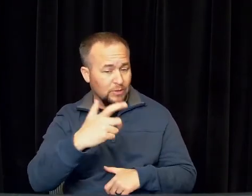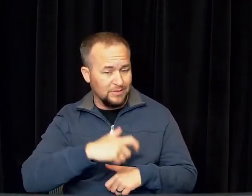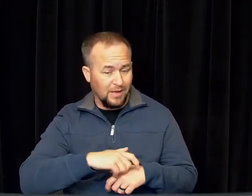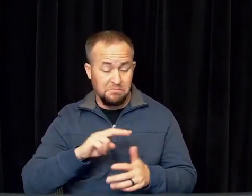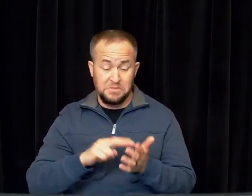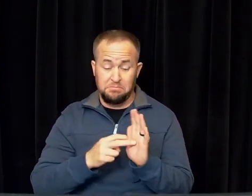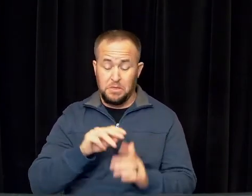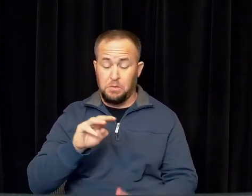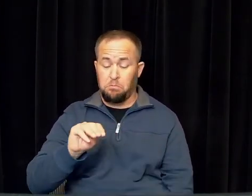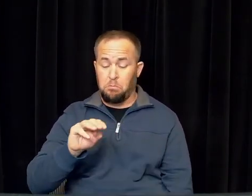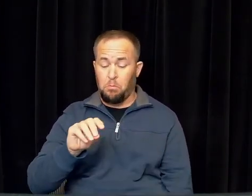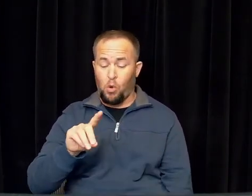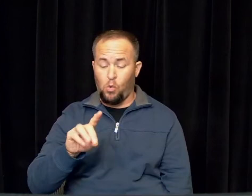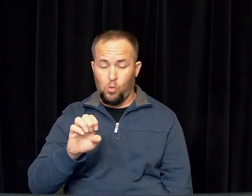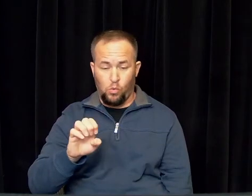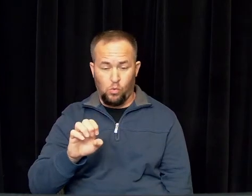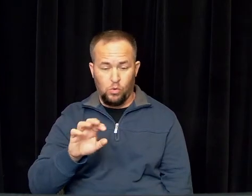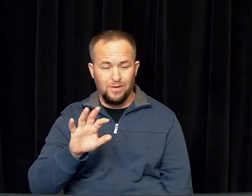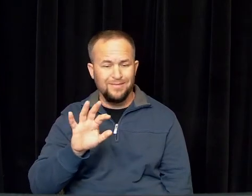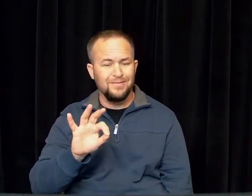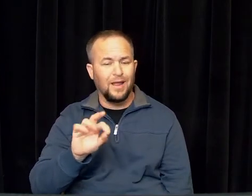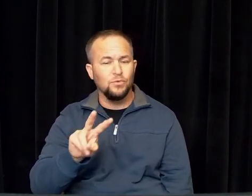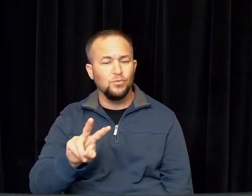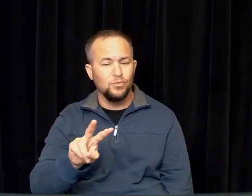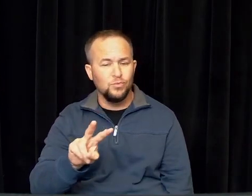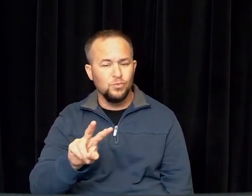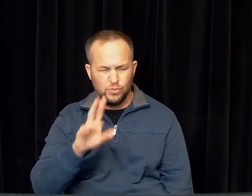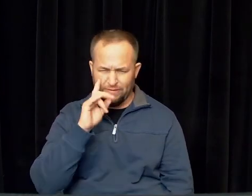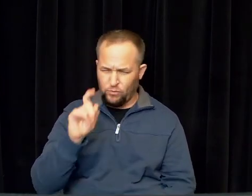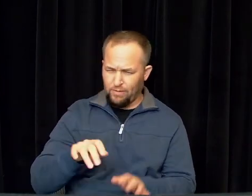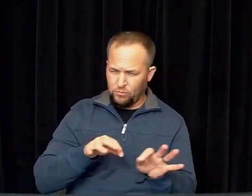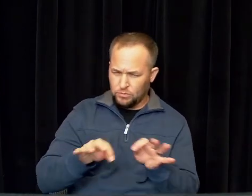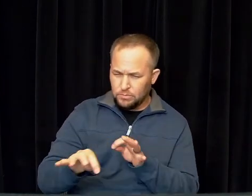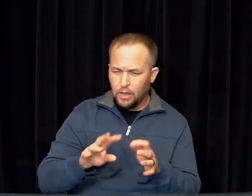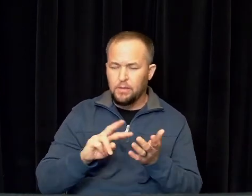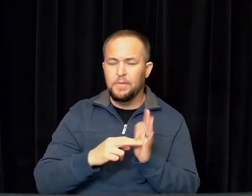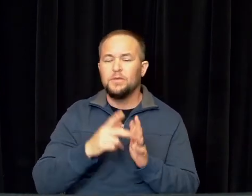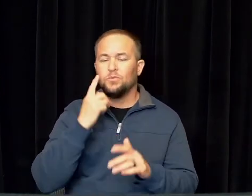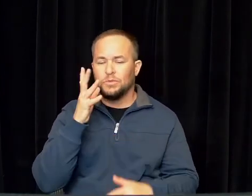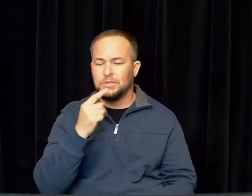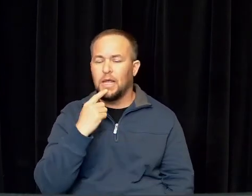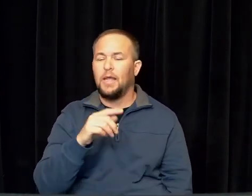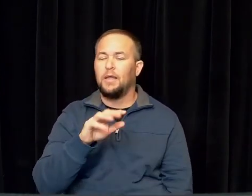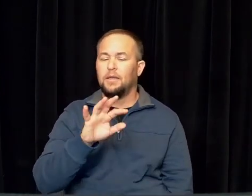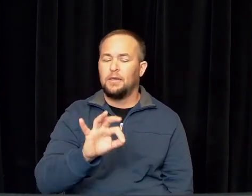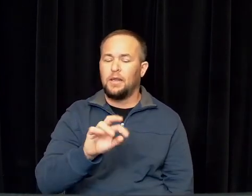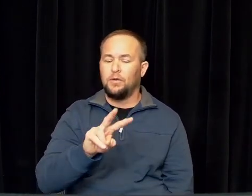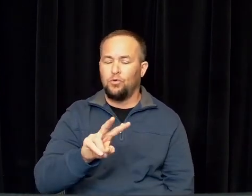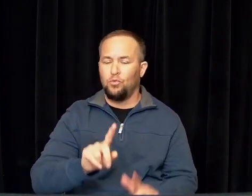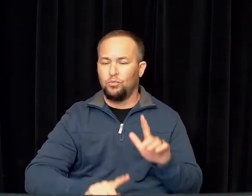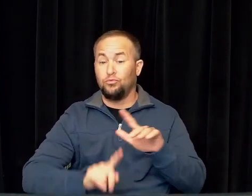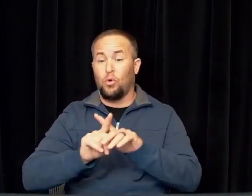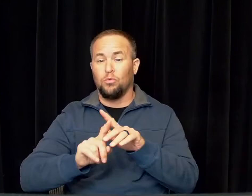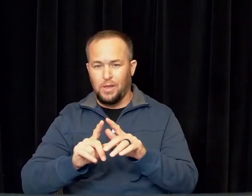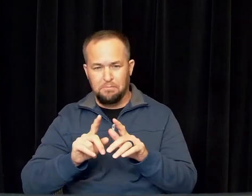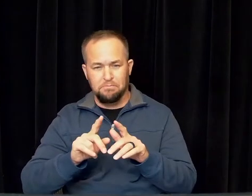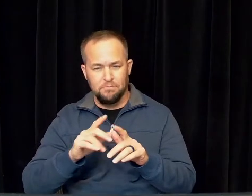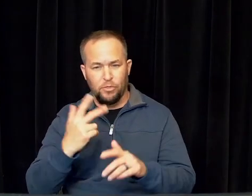is going to be 92 and if you were to explain that, you would just say that that occurs three times.